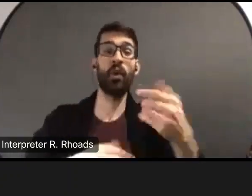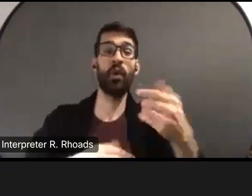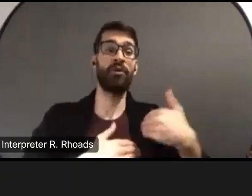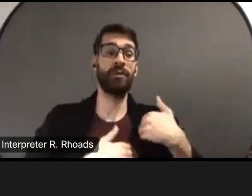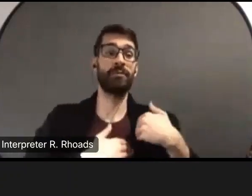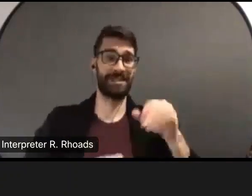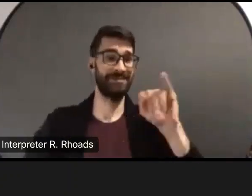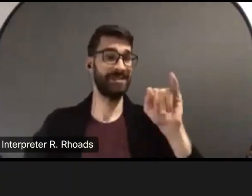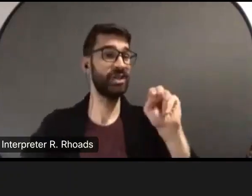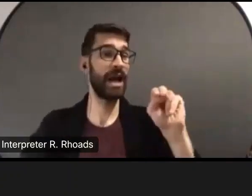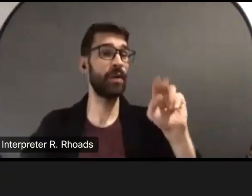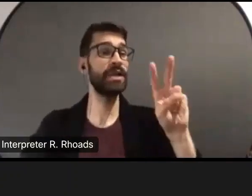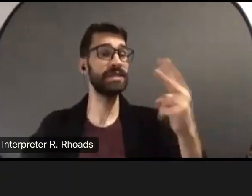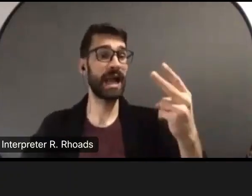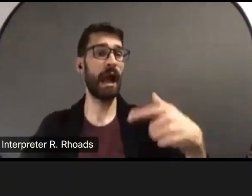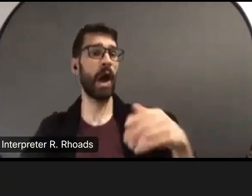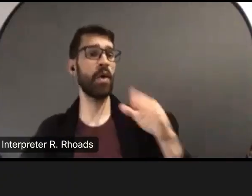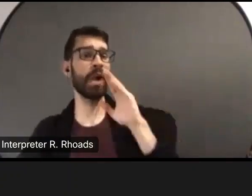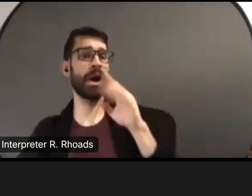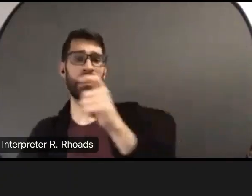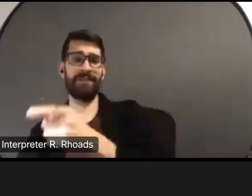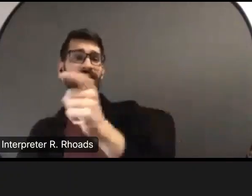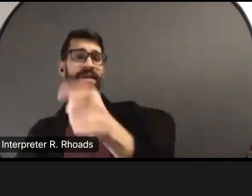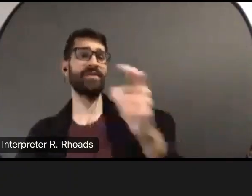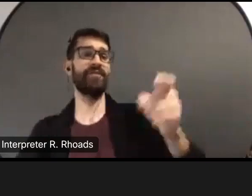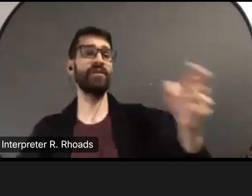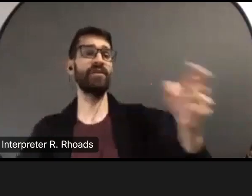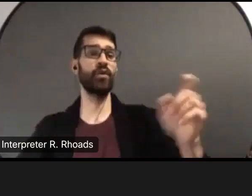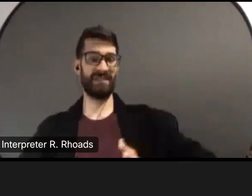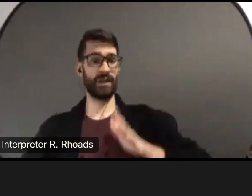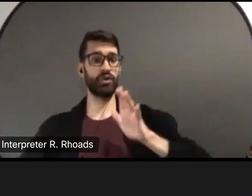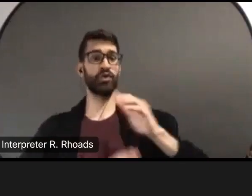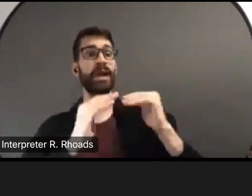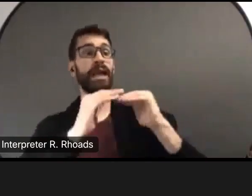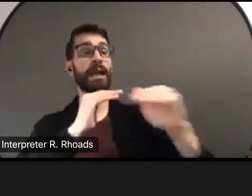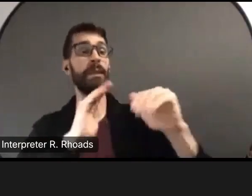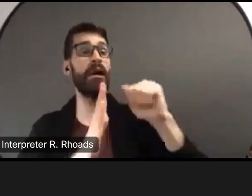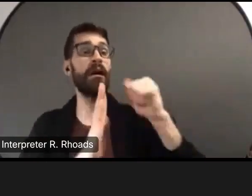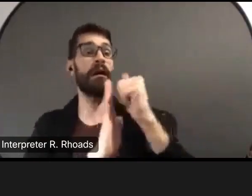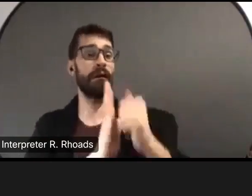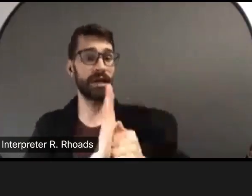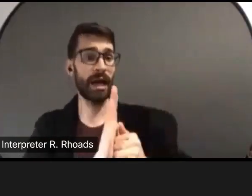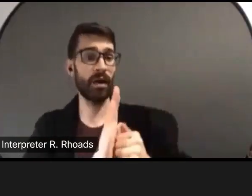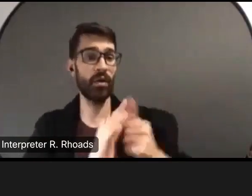getting official email accounts that you can use. During your official capacities as Commissioner,